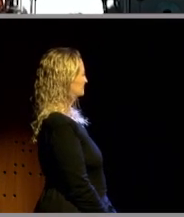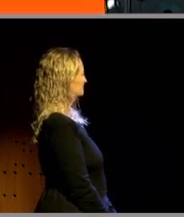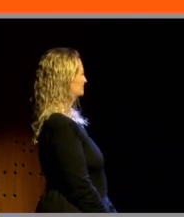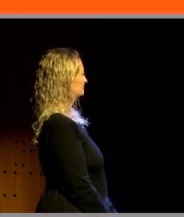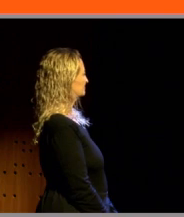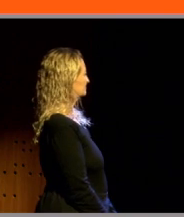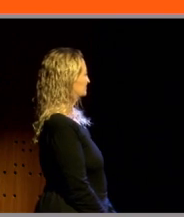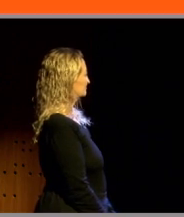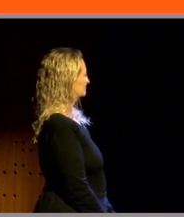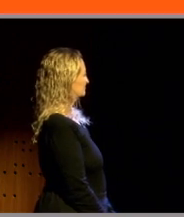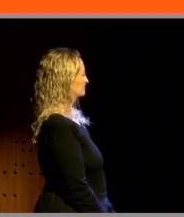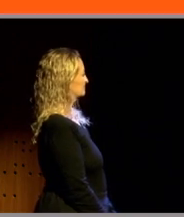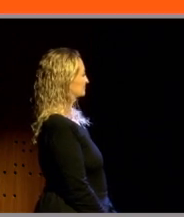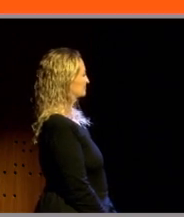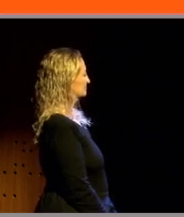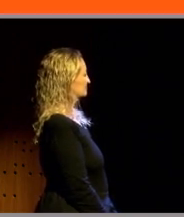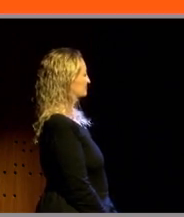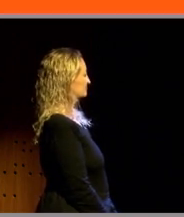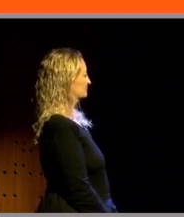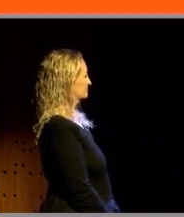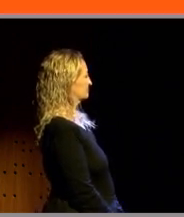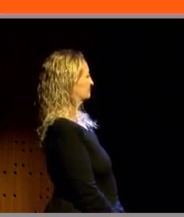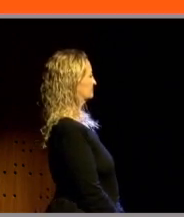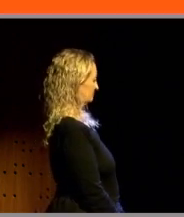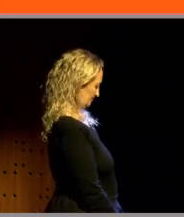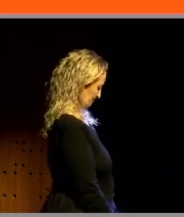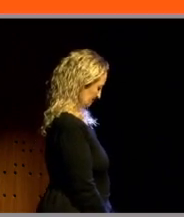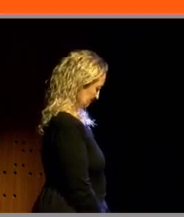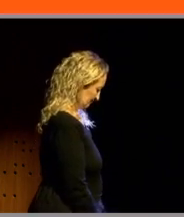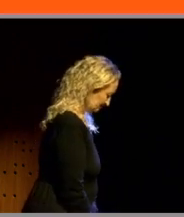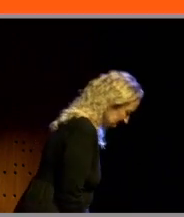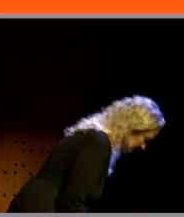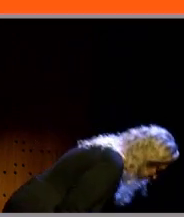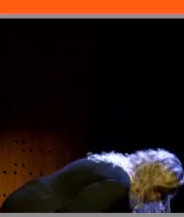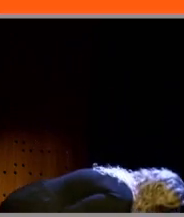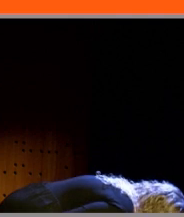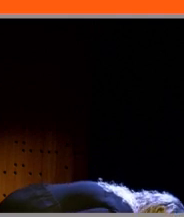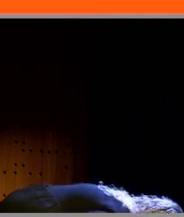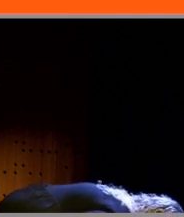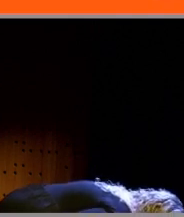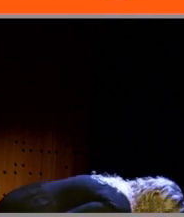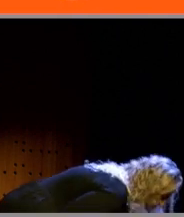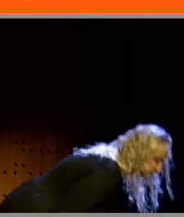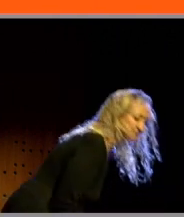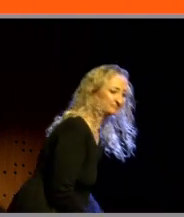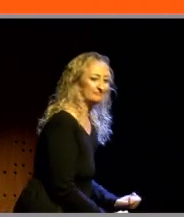including Big Sound in 2022 and 2023, as well as the National Indigenous Music Awards Association